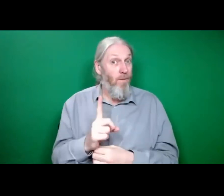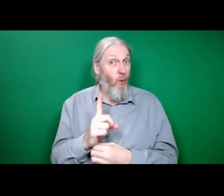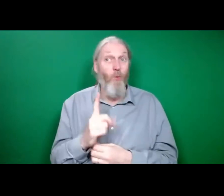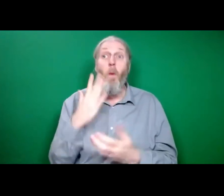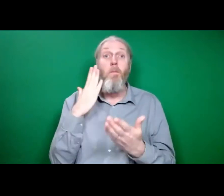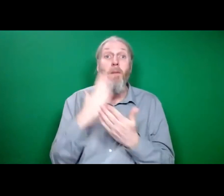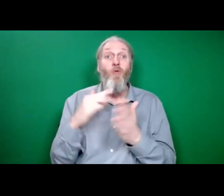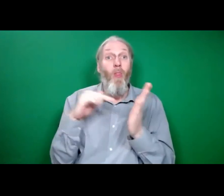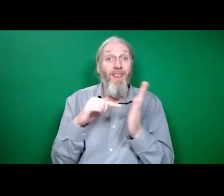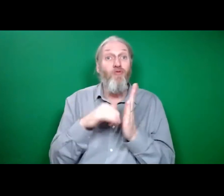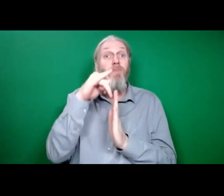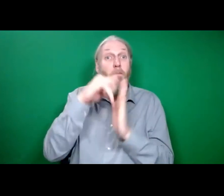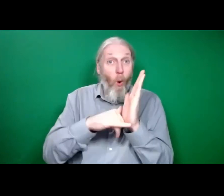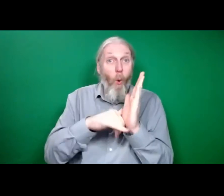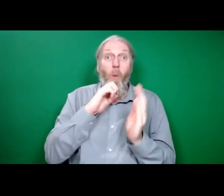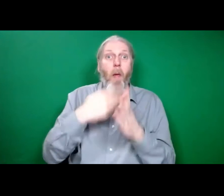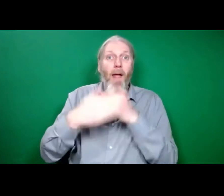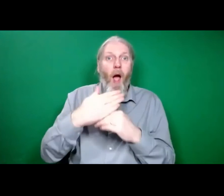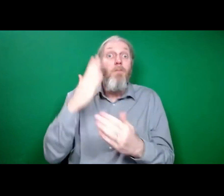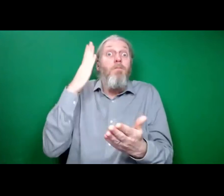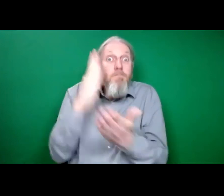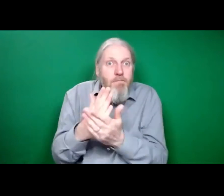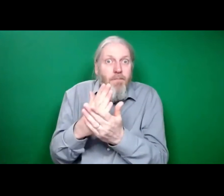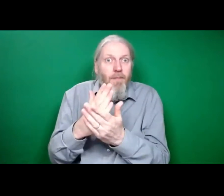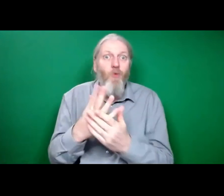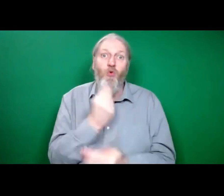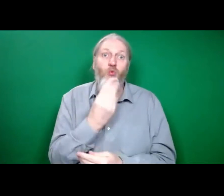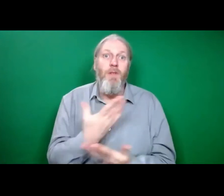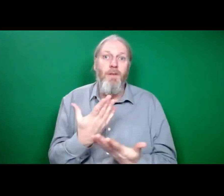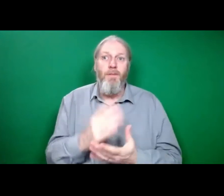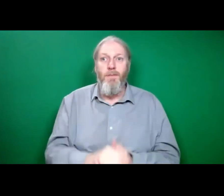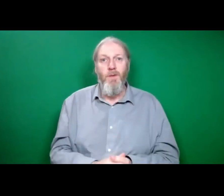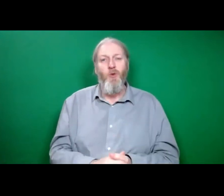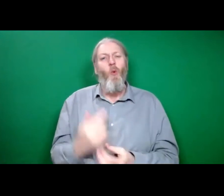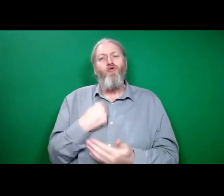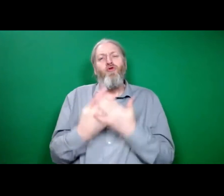I think it is about being open and transparent and I